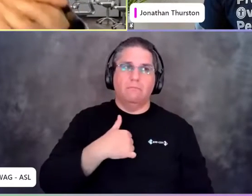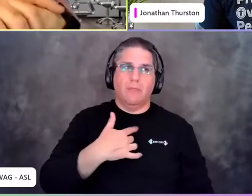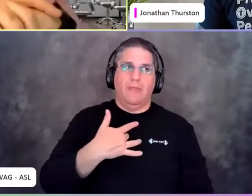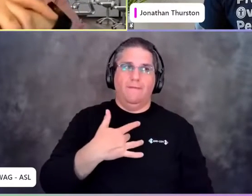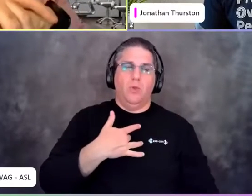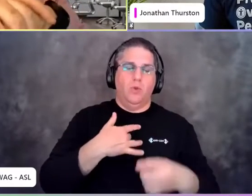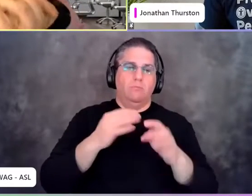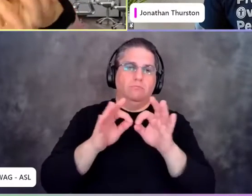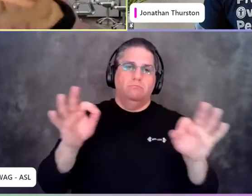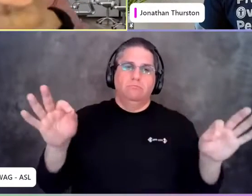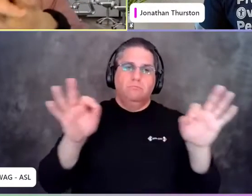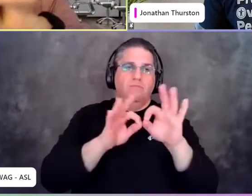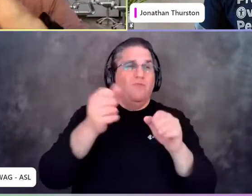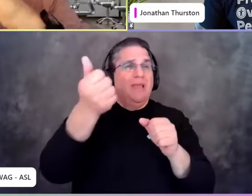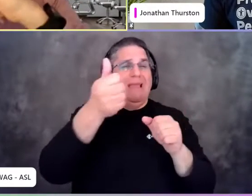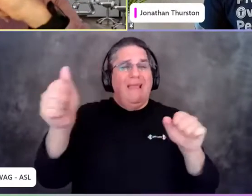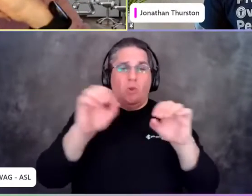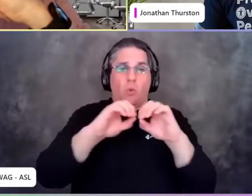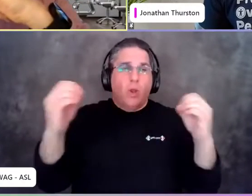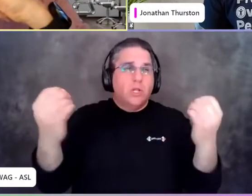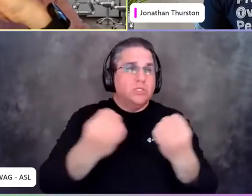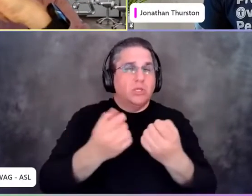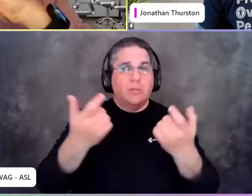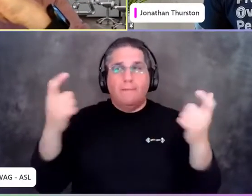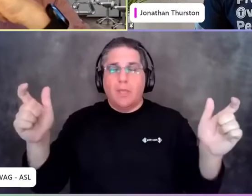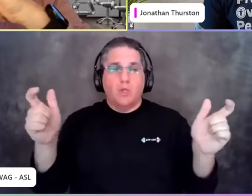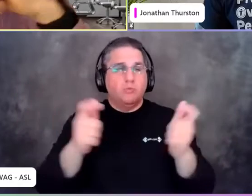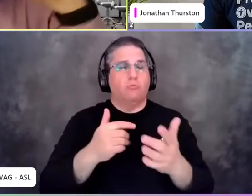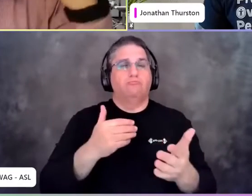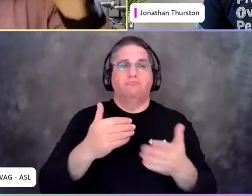[JAMES] If I can just jump in investments. On the before going on to vision piece, I also love it, and obviously is